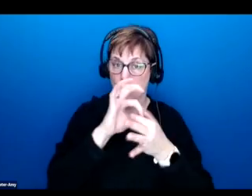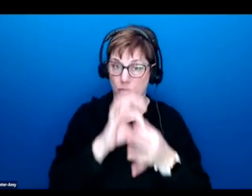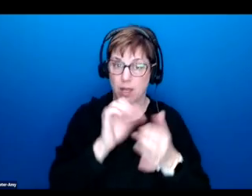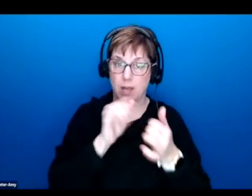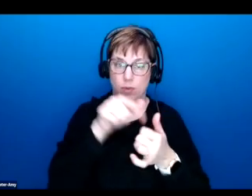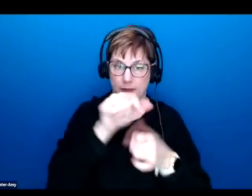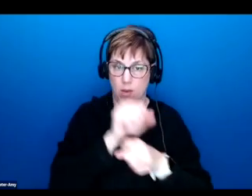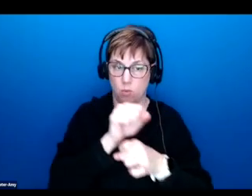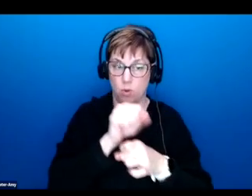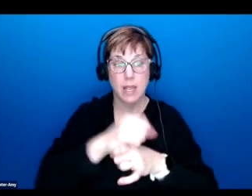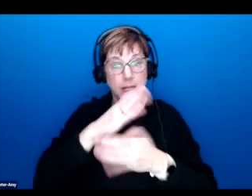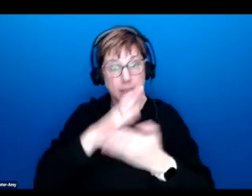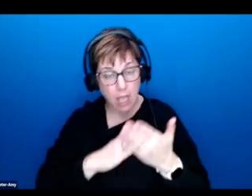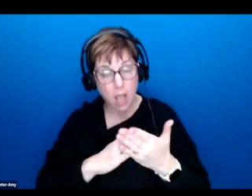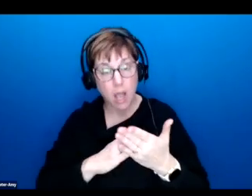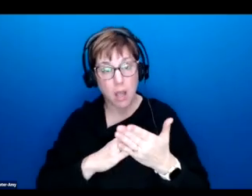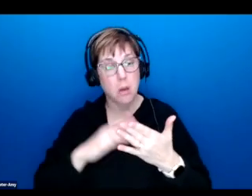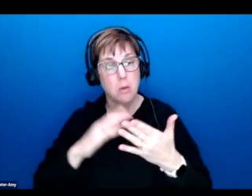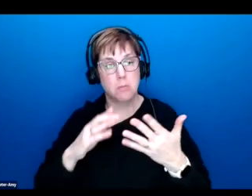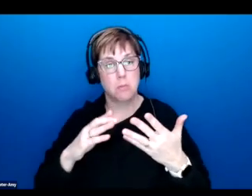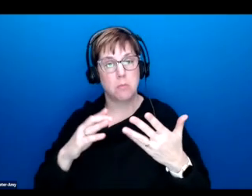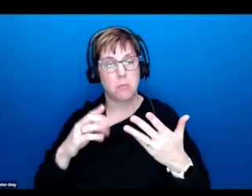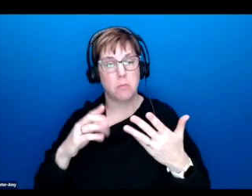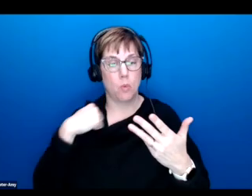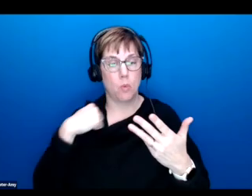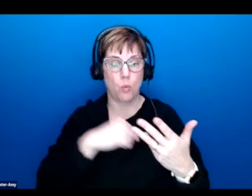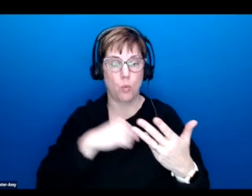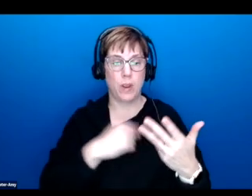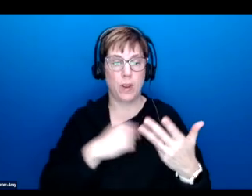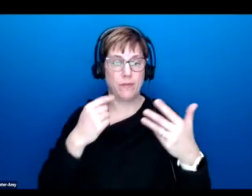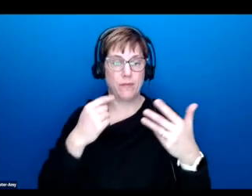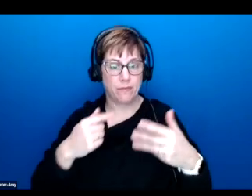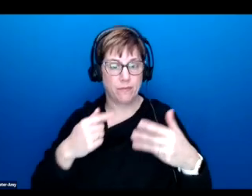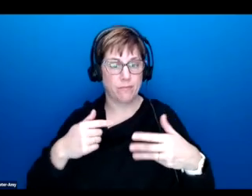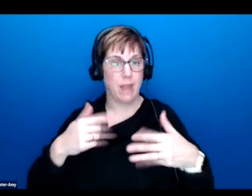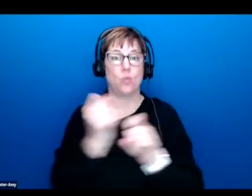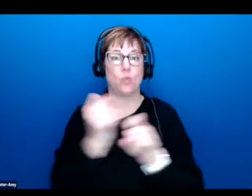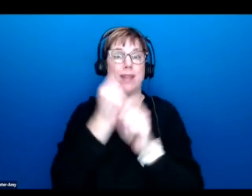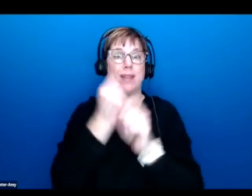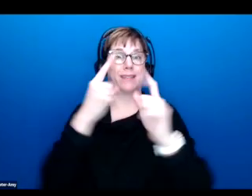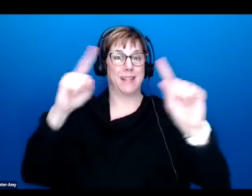some of which we've had wins in this space, so it's exciting to celebrate and recognize those wins.